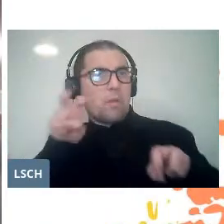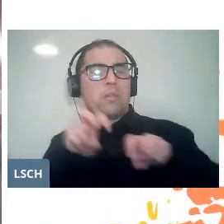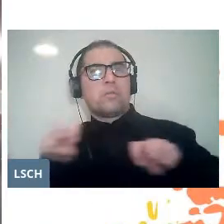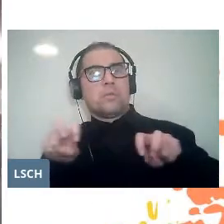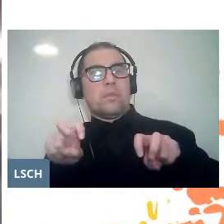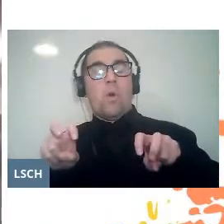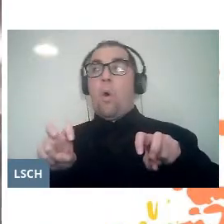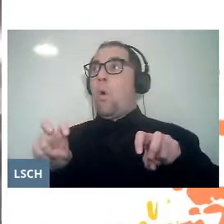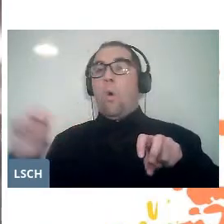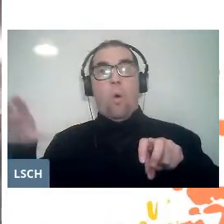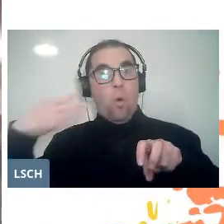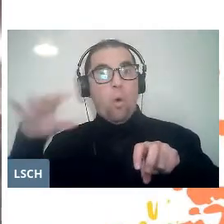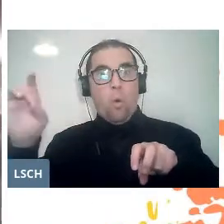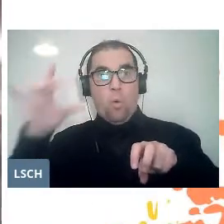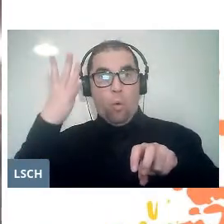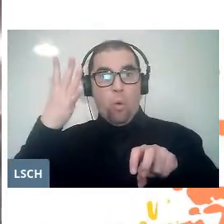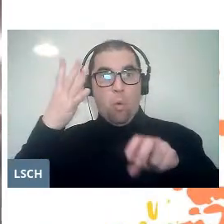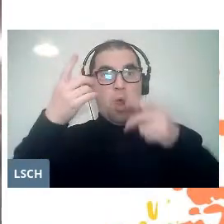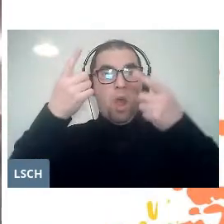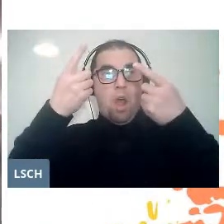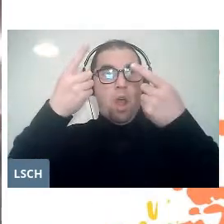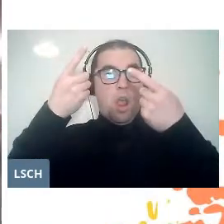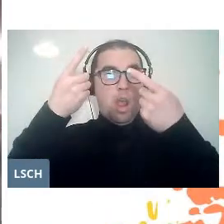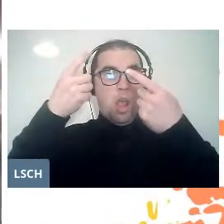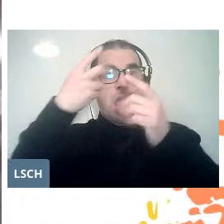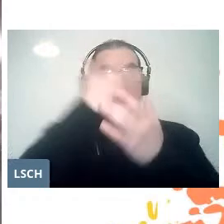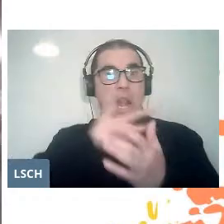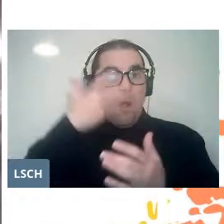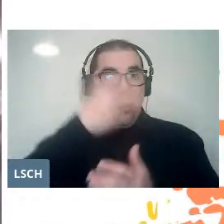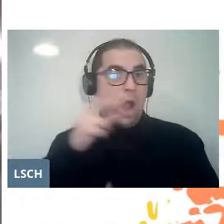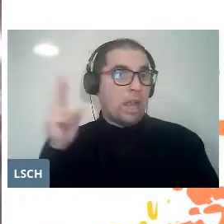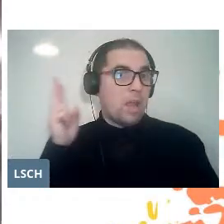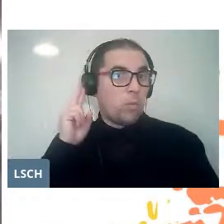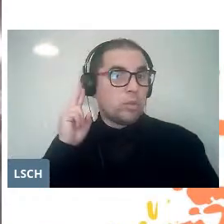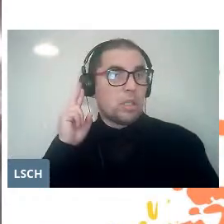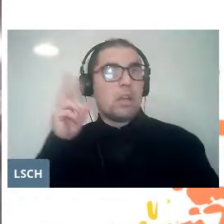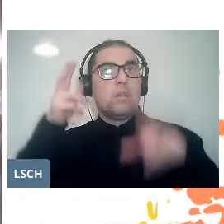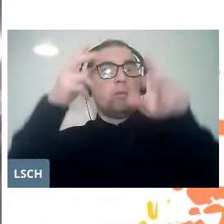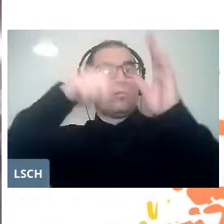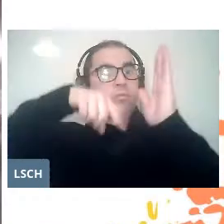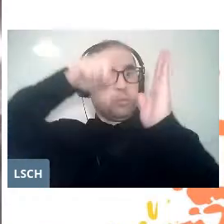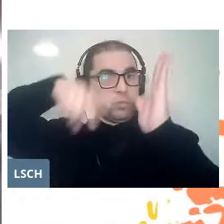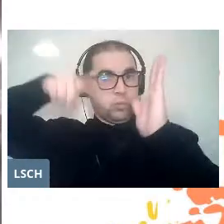by the chromatic language used by the author, who wrote such sound proposals